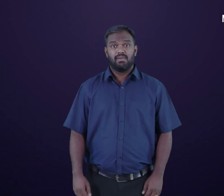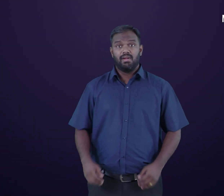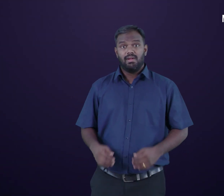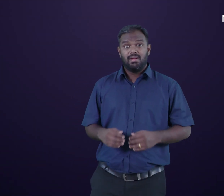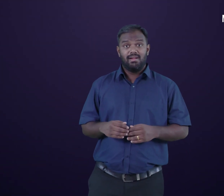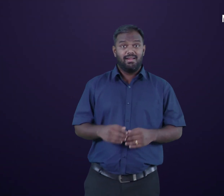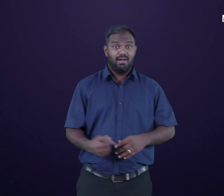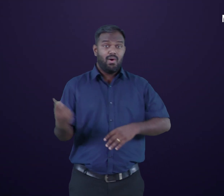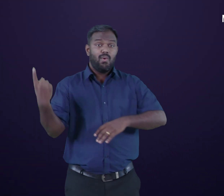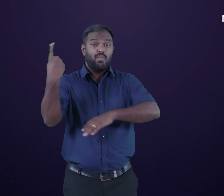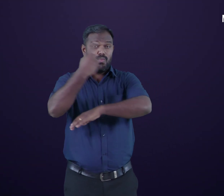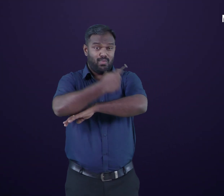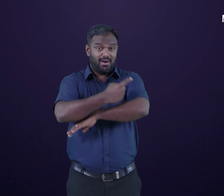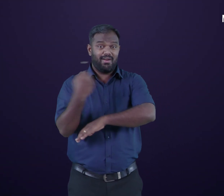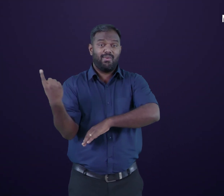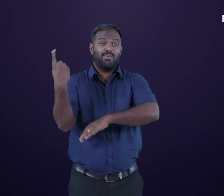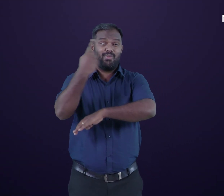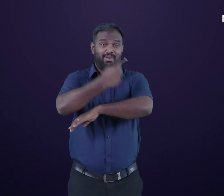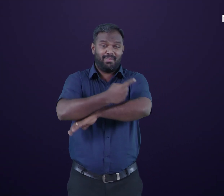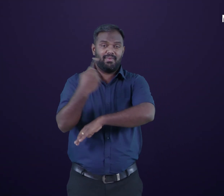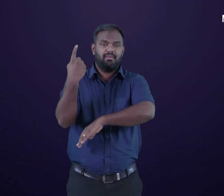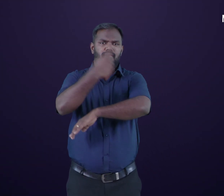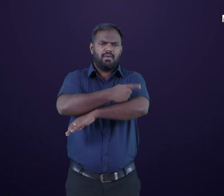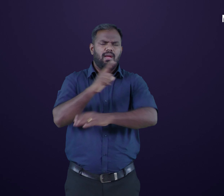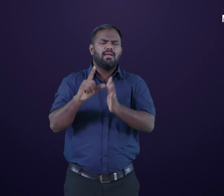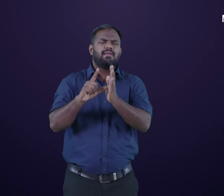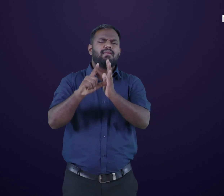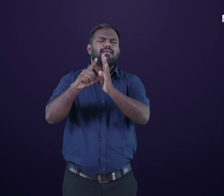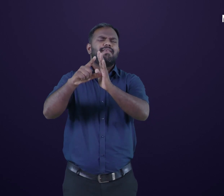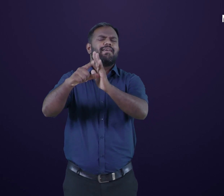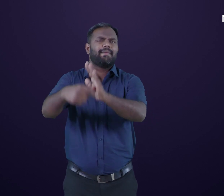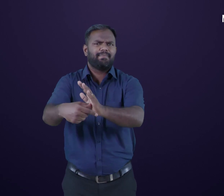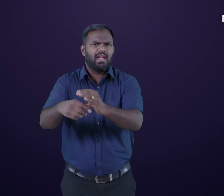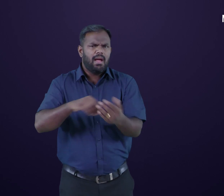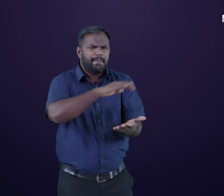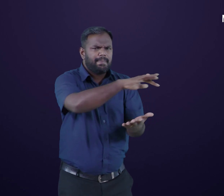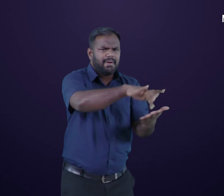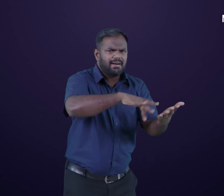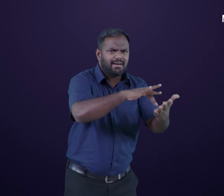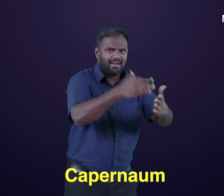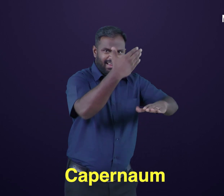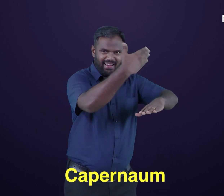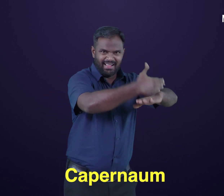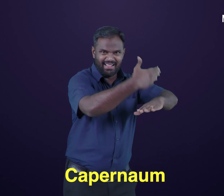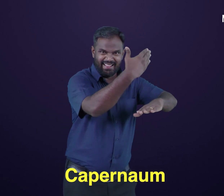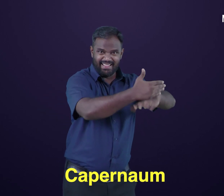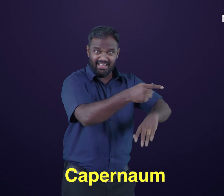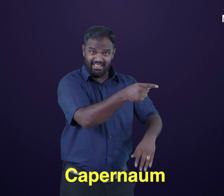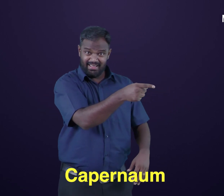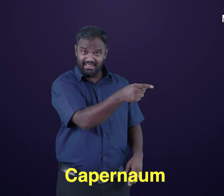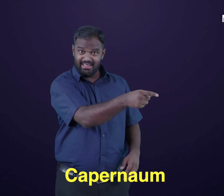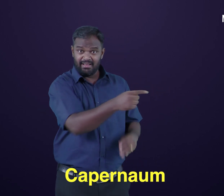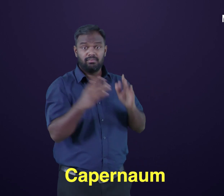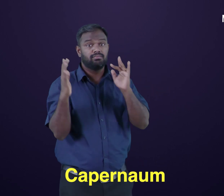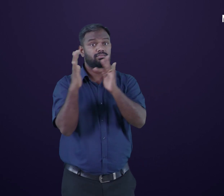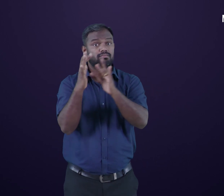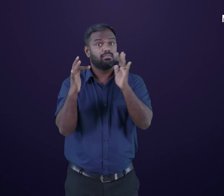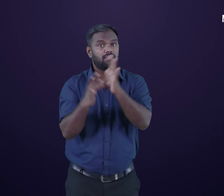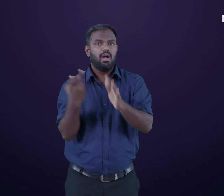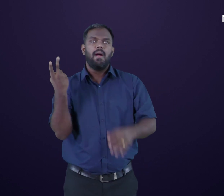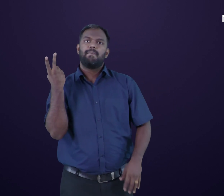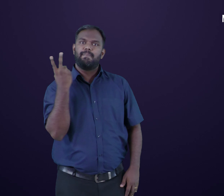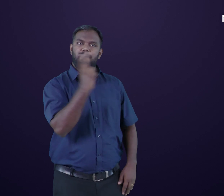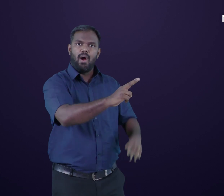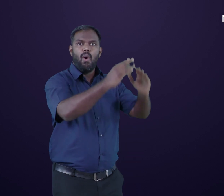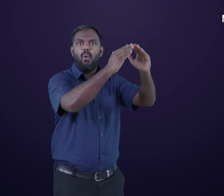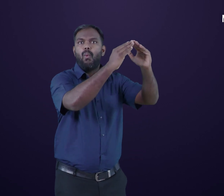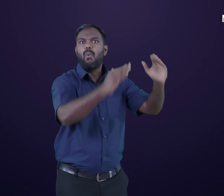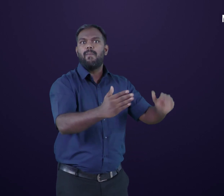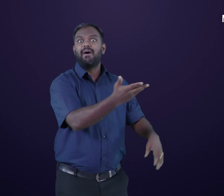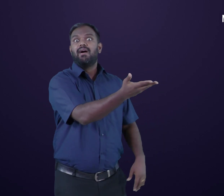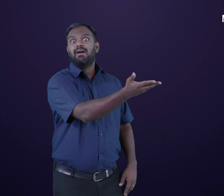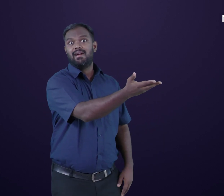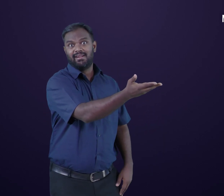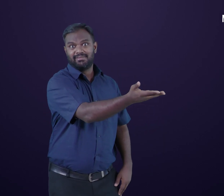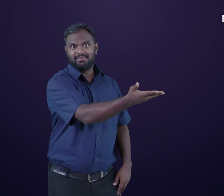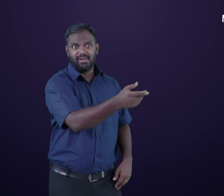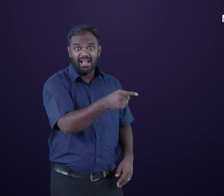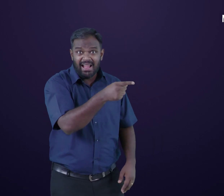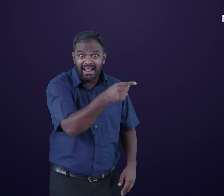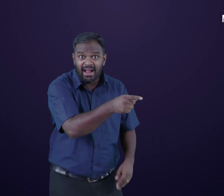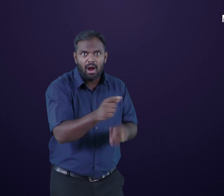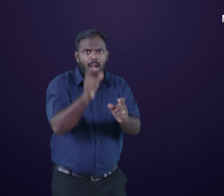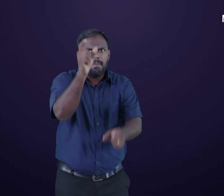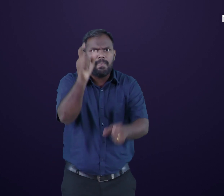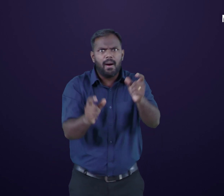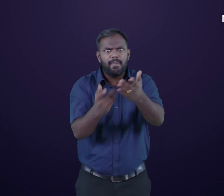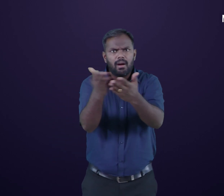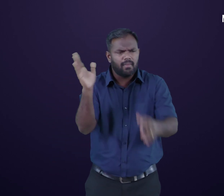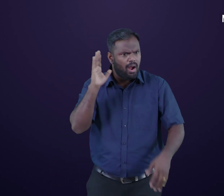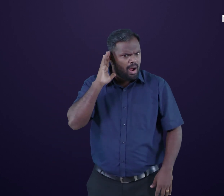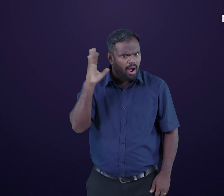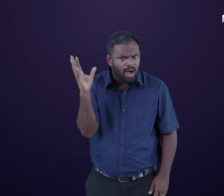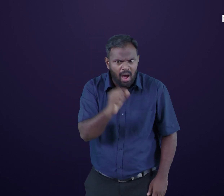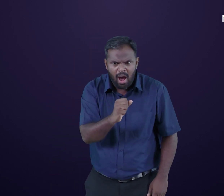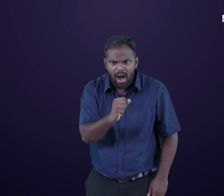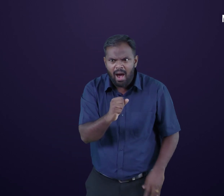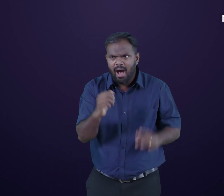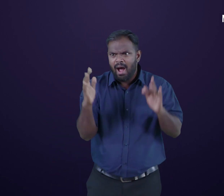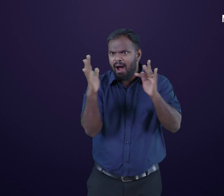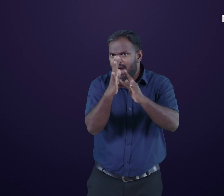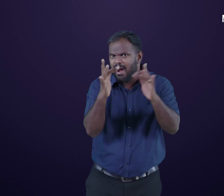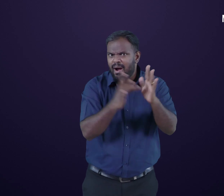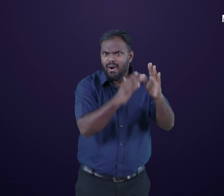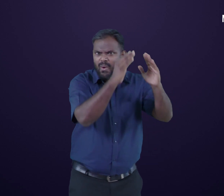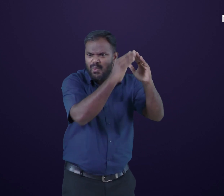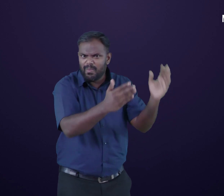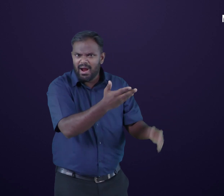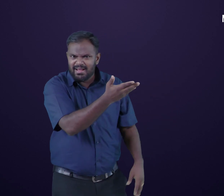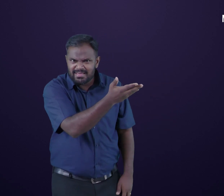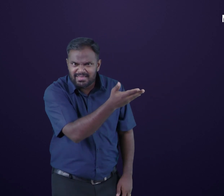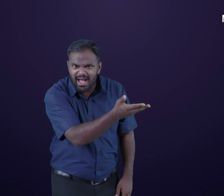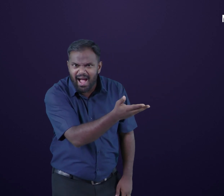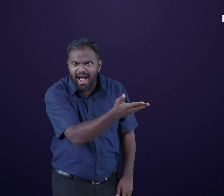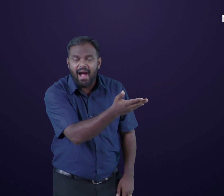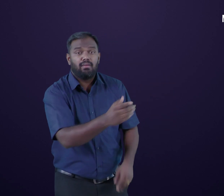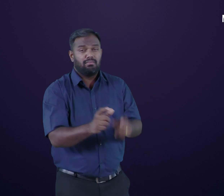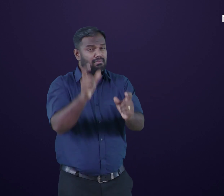A few days later, Jesus came back to Capernaum. The news spread that he was back home.